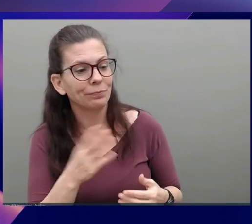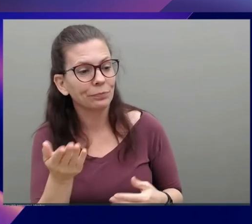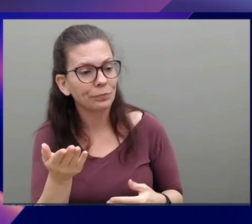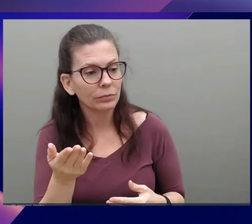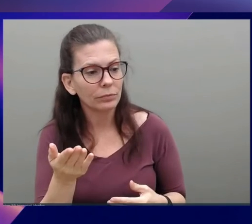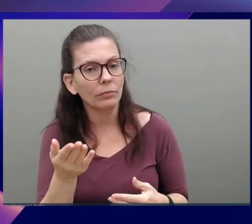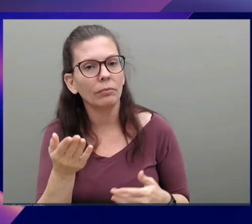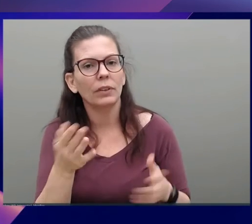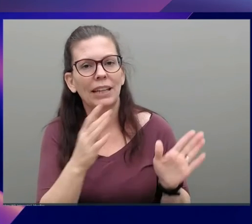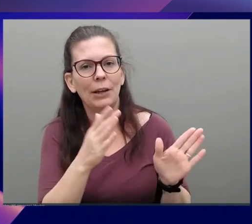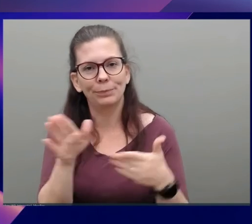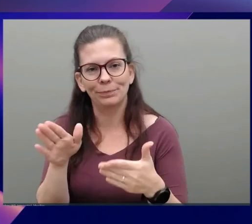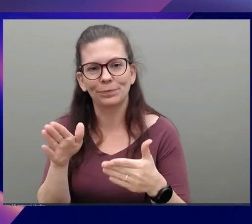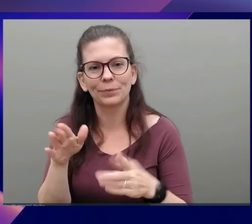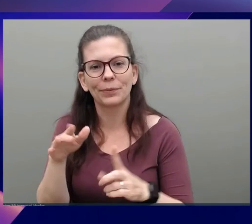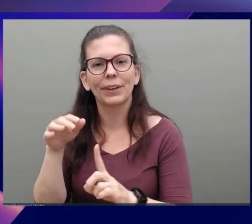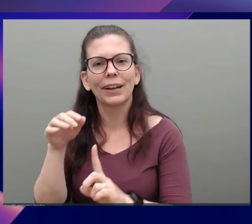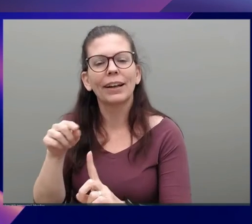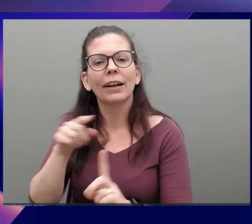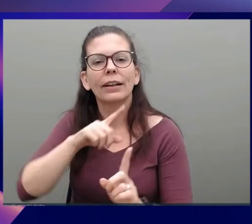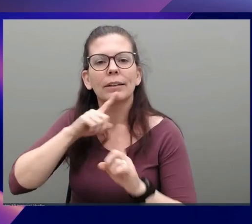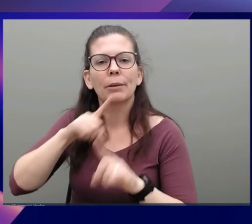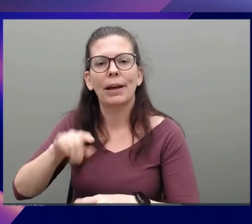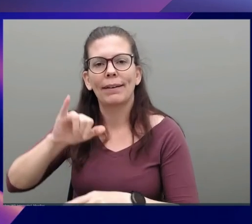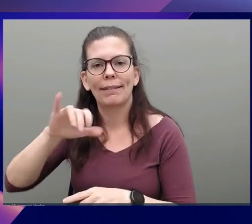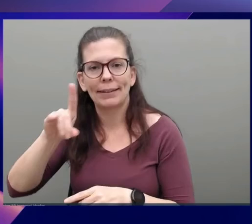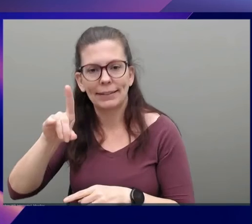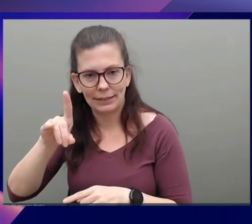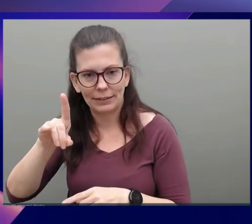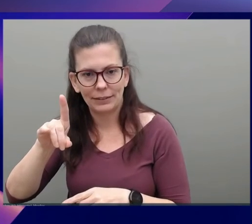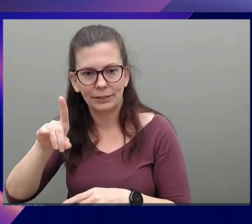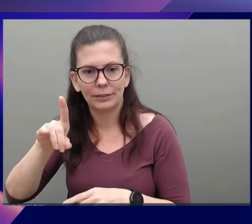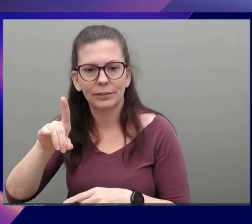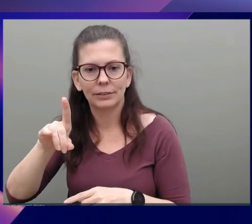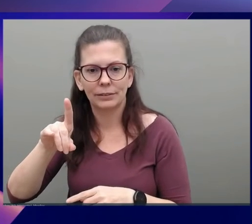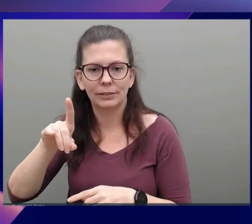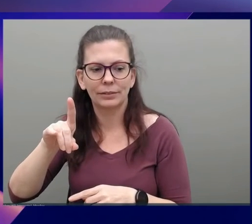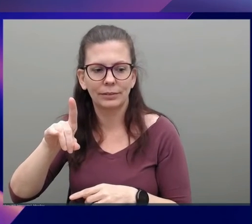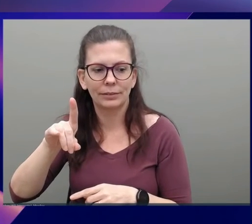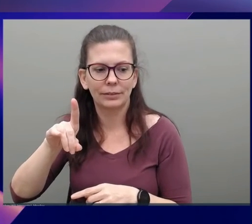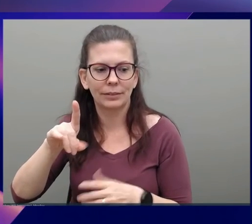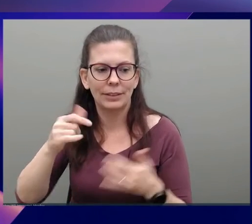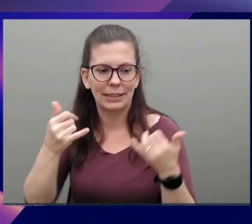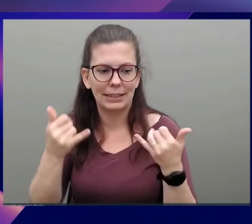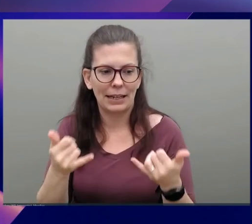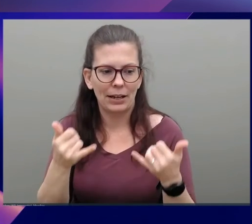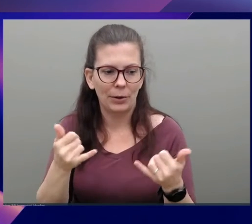going back to the command ID. All right, hopefully this works now. Okay, great.